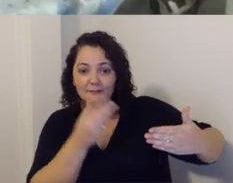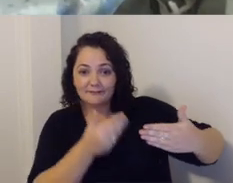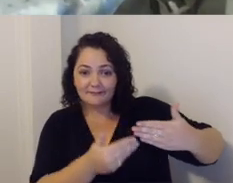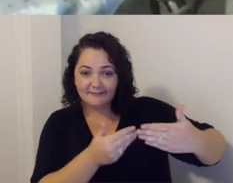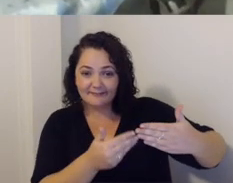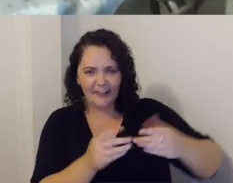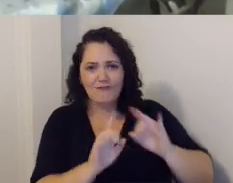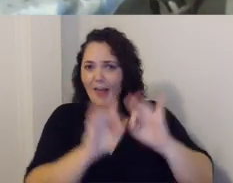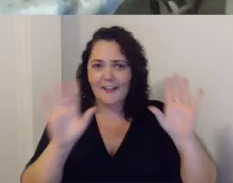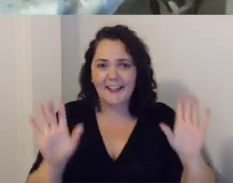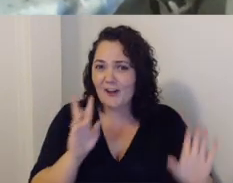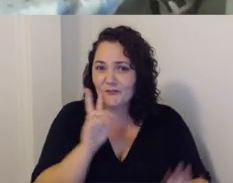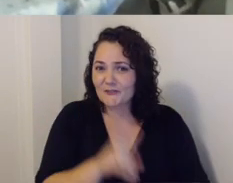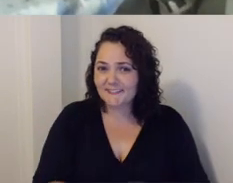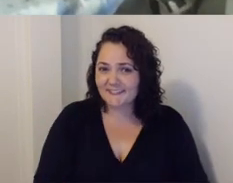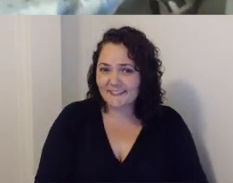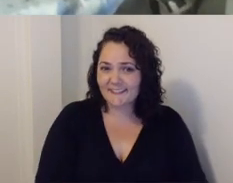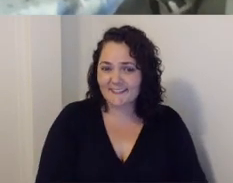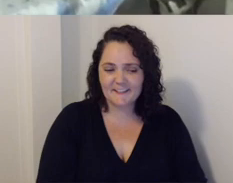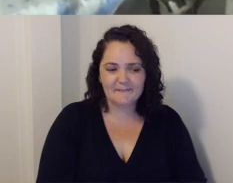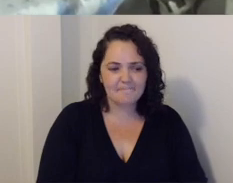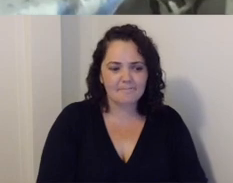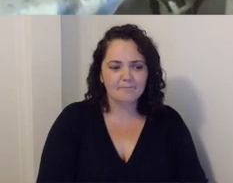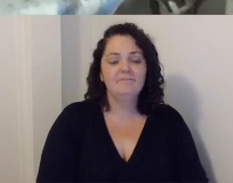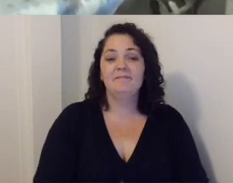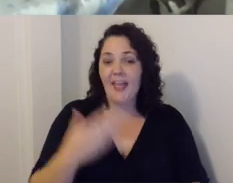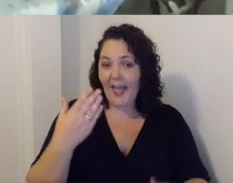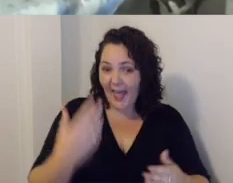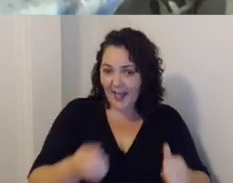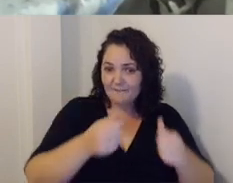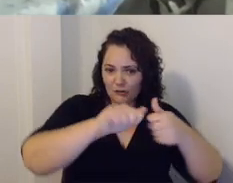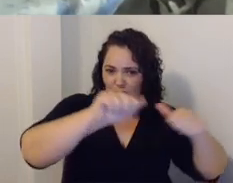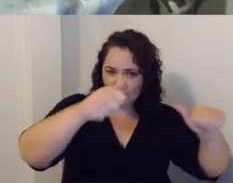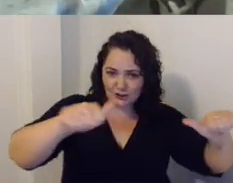the way that that dark background gives you a contour that wraps all the way around you can